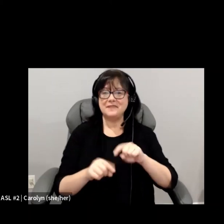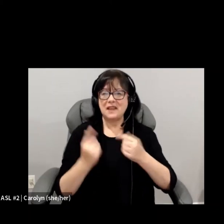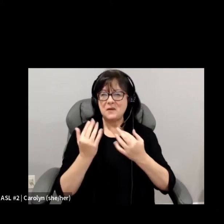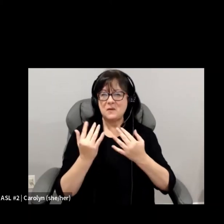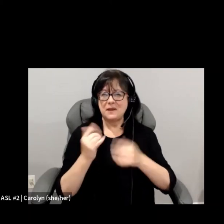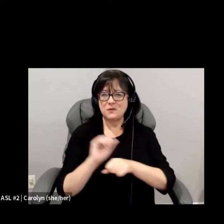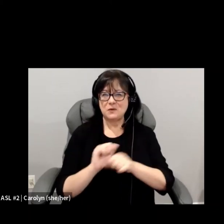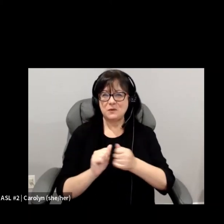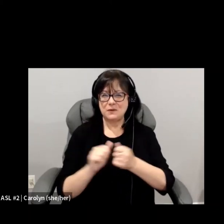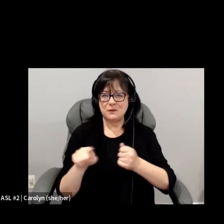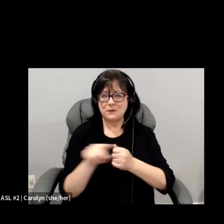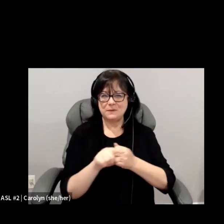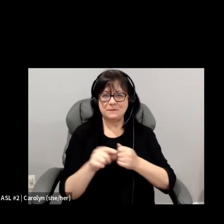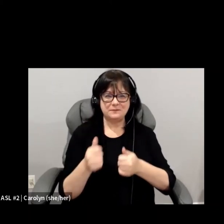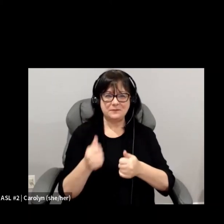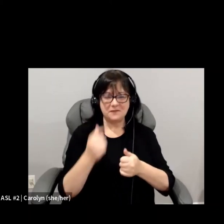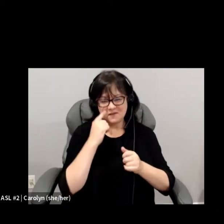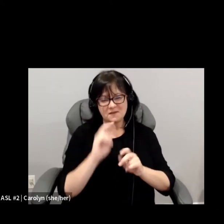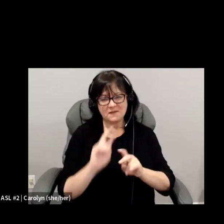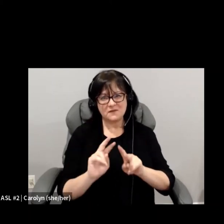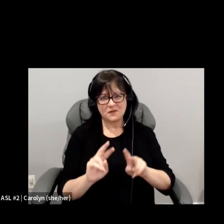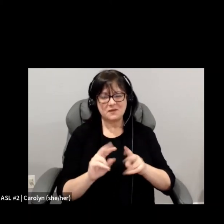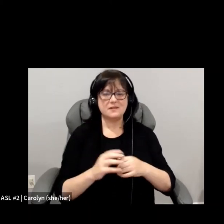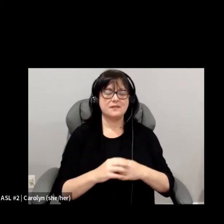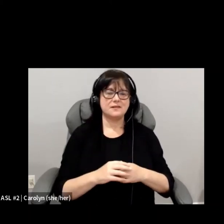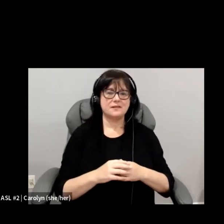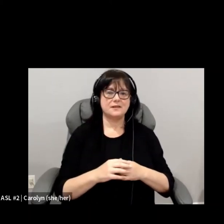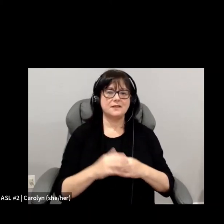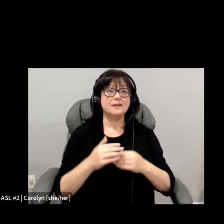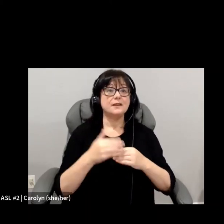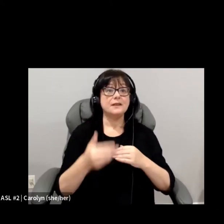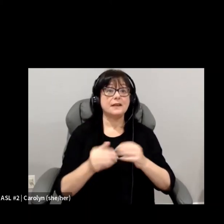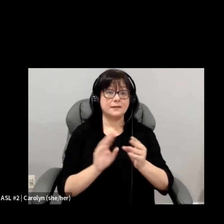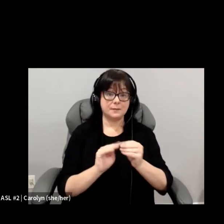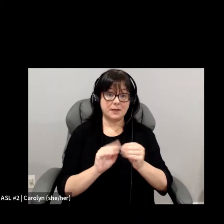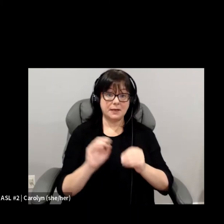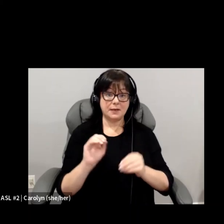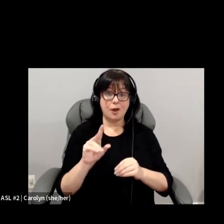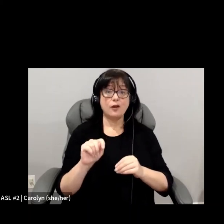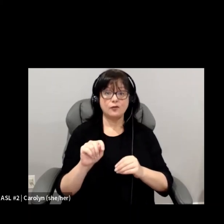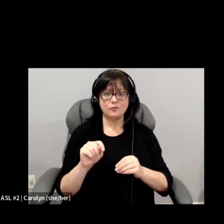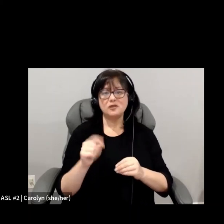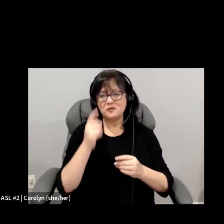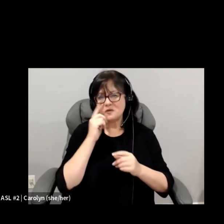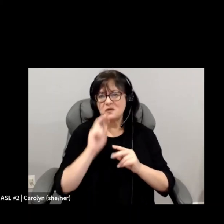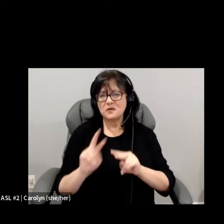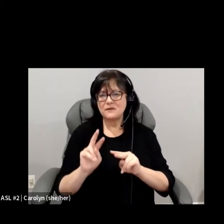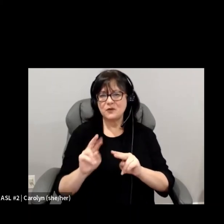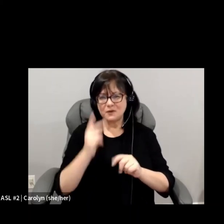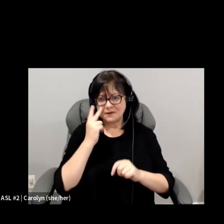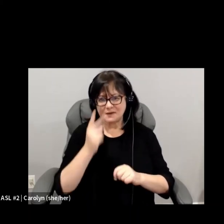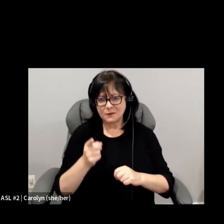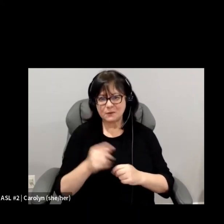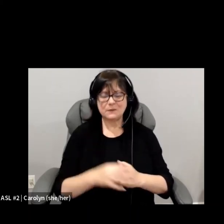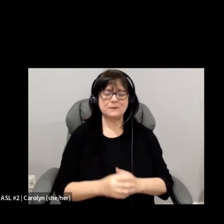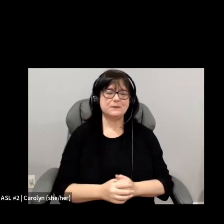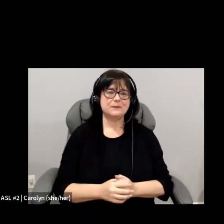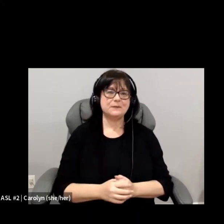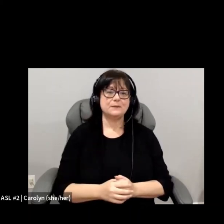AND LOOK FORWARD TO SEEING YOU AT THE UPCOMING OCTOBER MEETING.